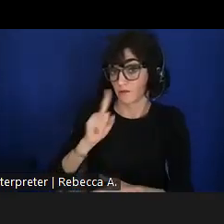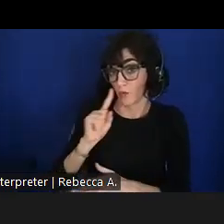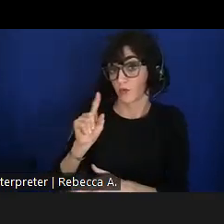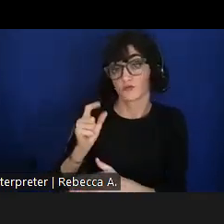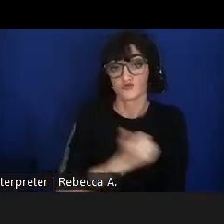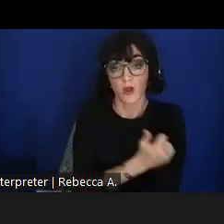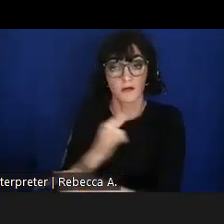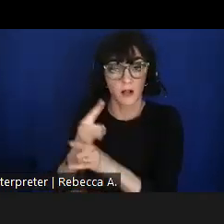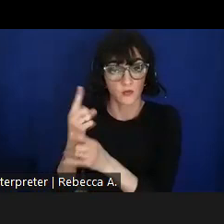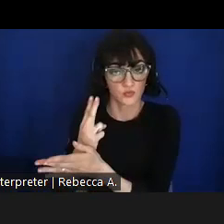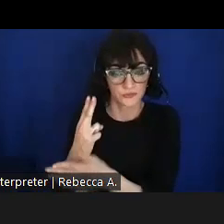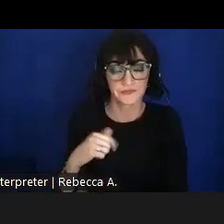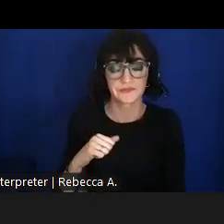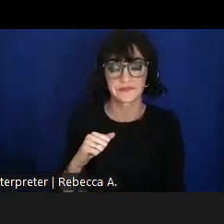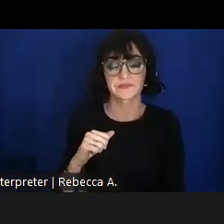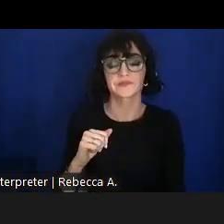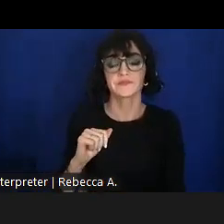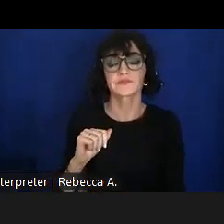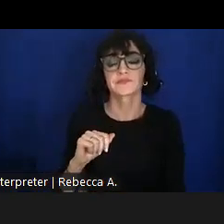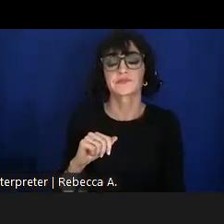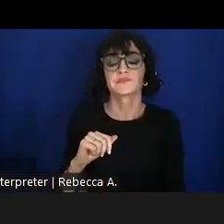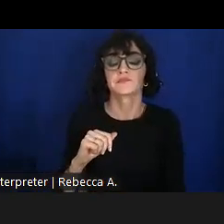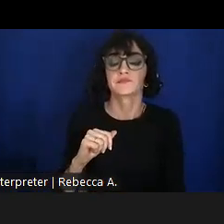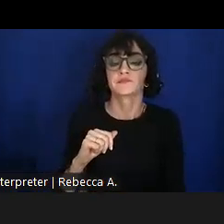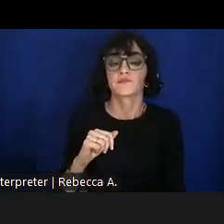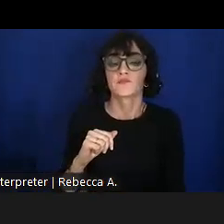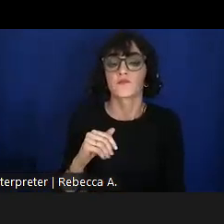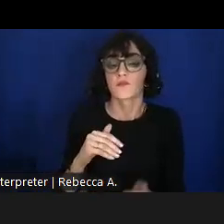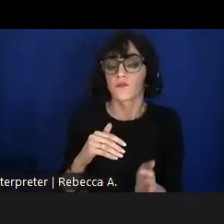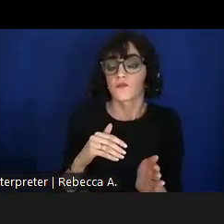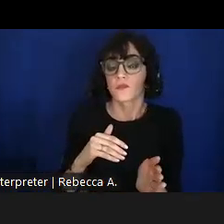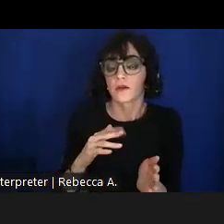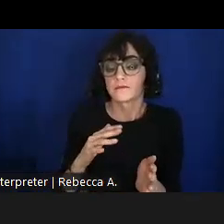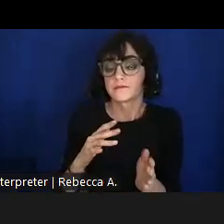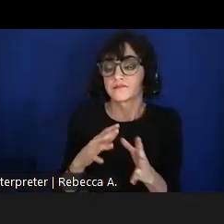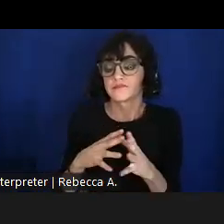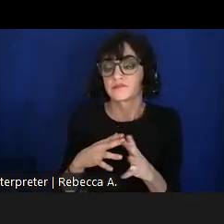to do um was talk to our patients about